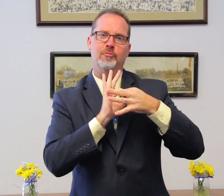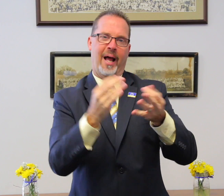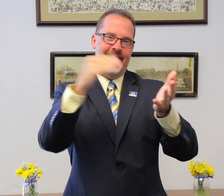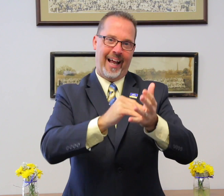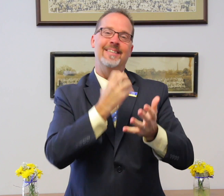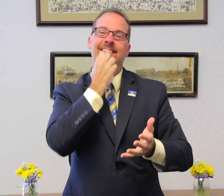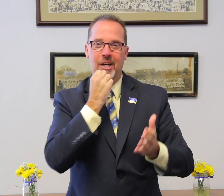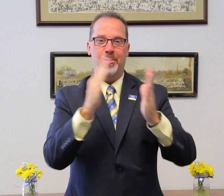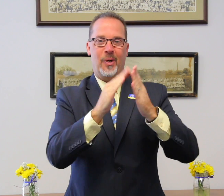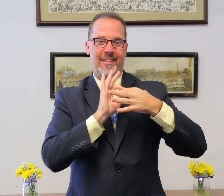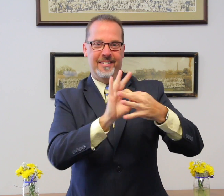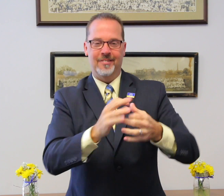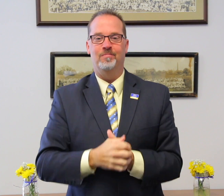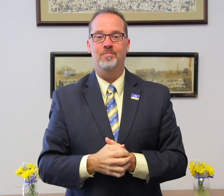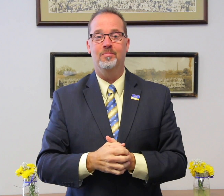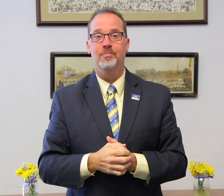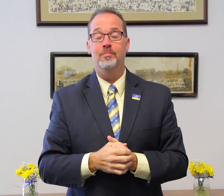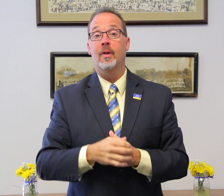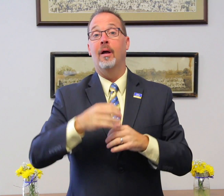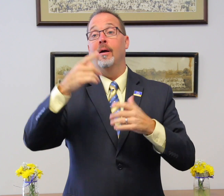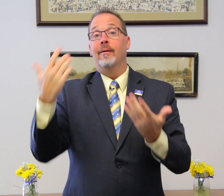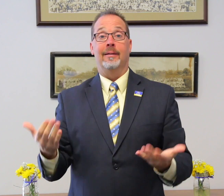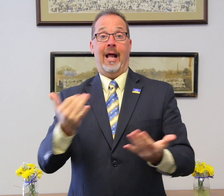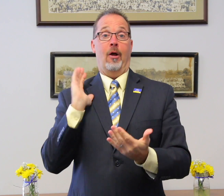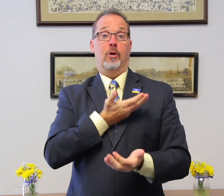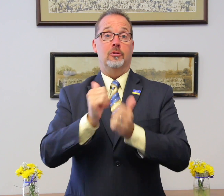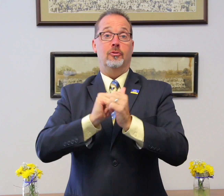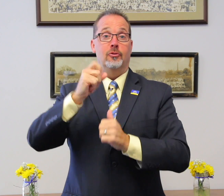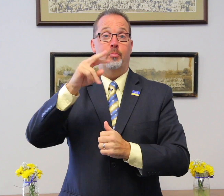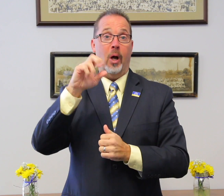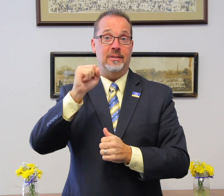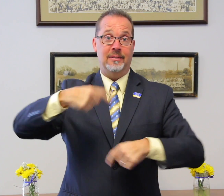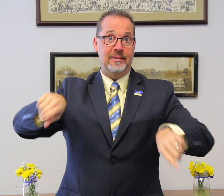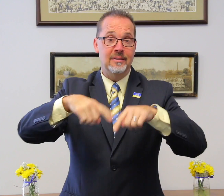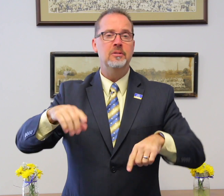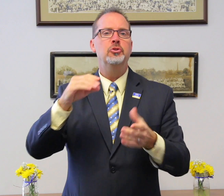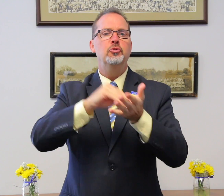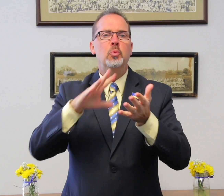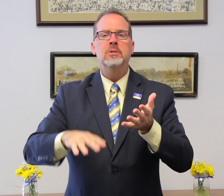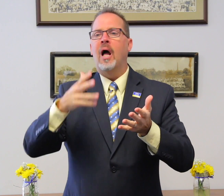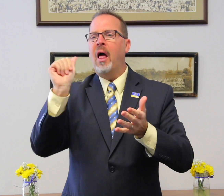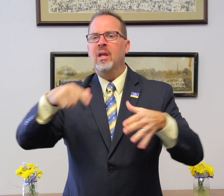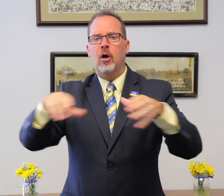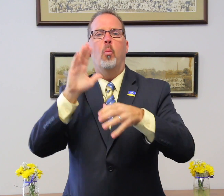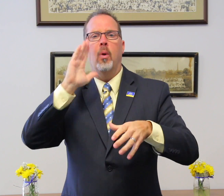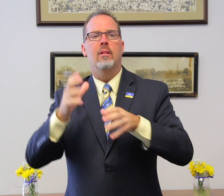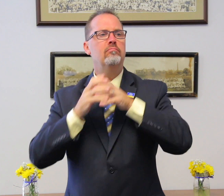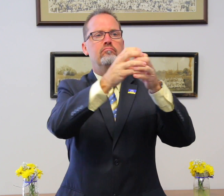show that it is an important relationship and one that we value. I also wanted to talk about our sports teams. We have a lot of different games